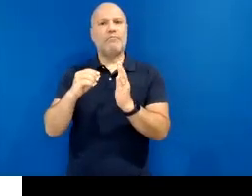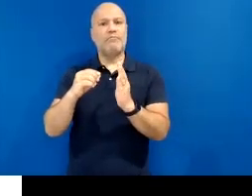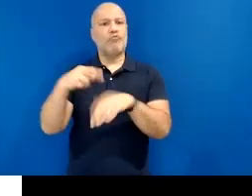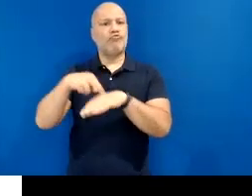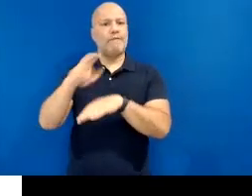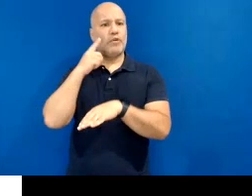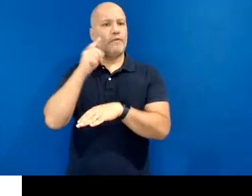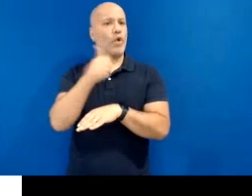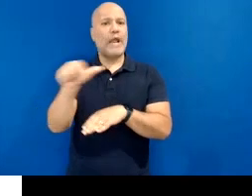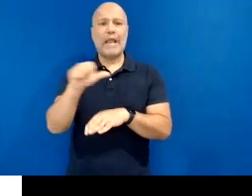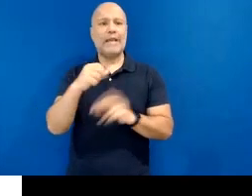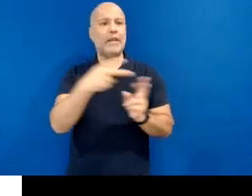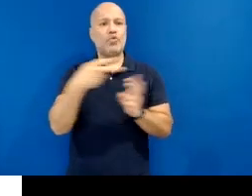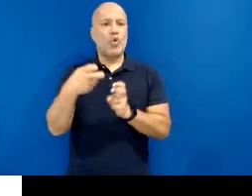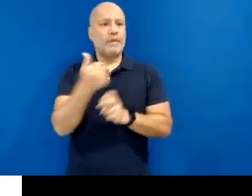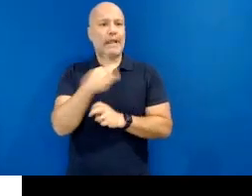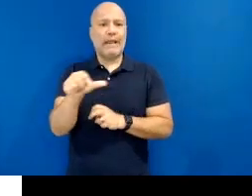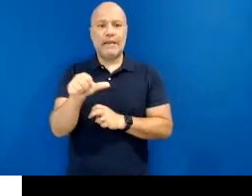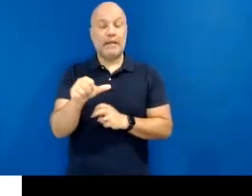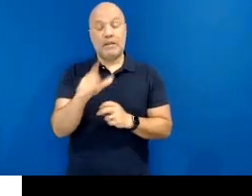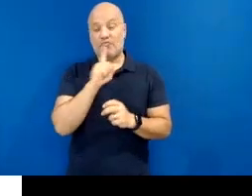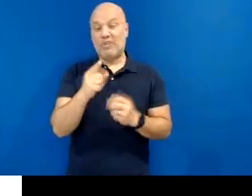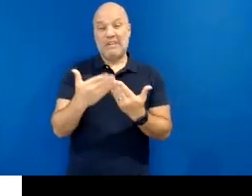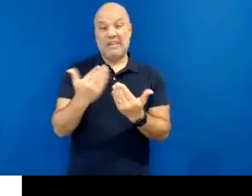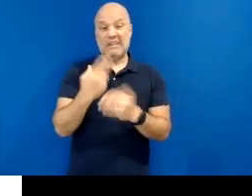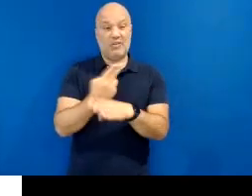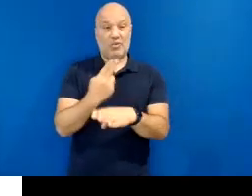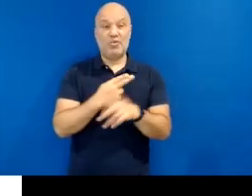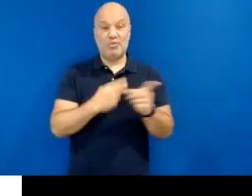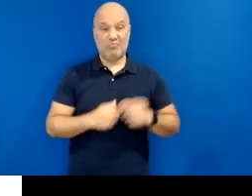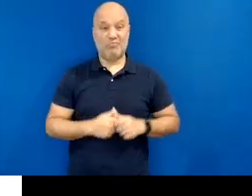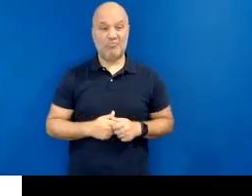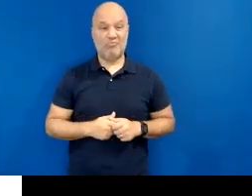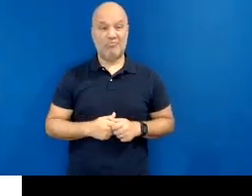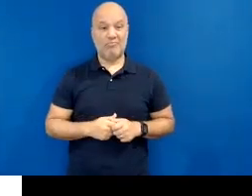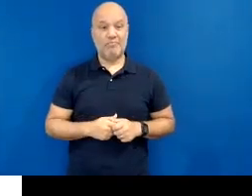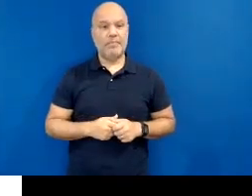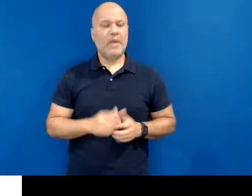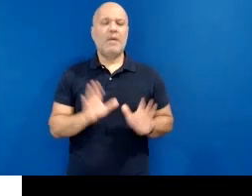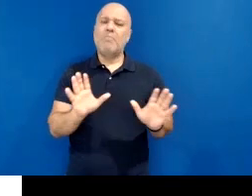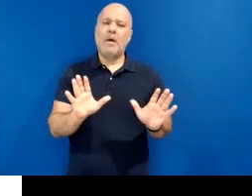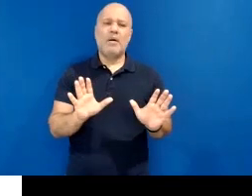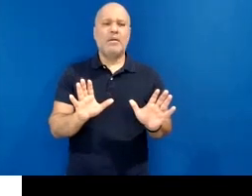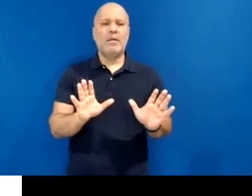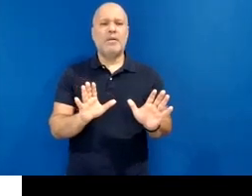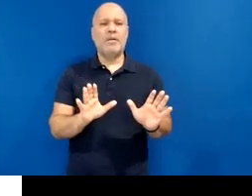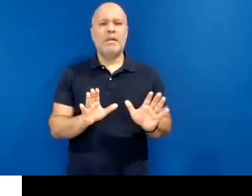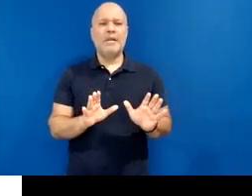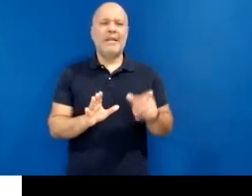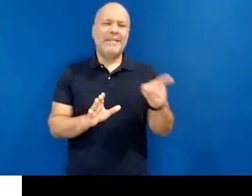It's just a kind of a tool that's easy to use. You don't necessarily usually need to use this though,